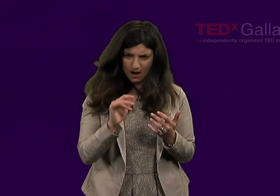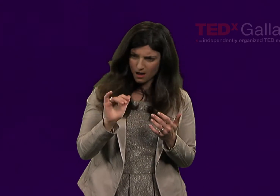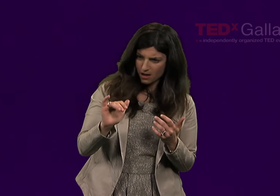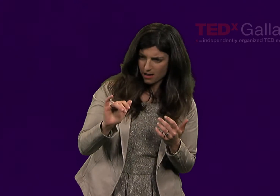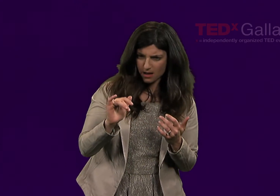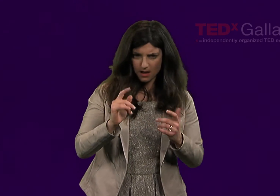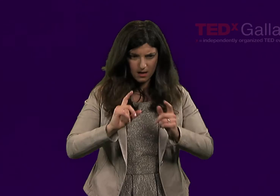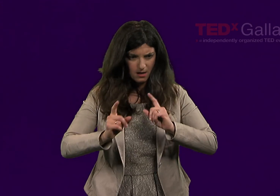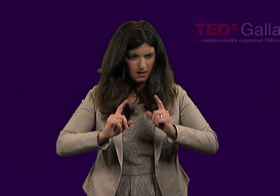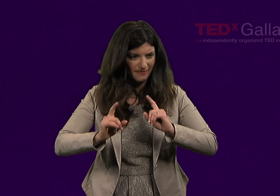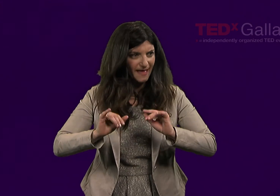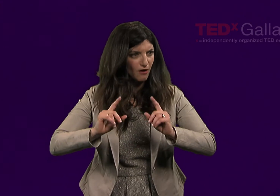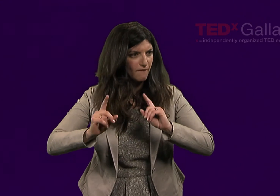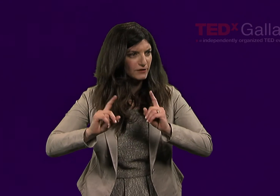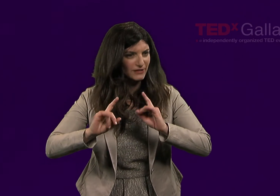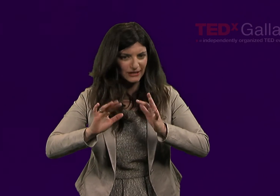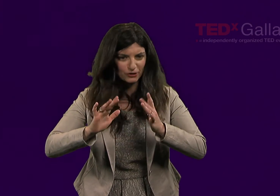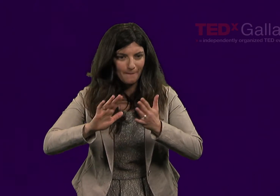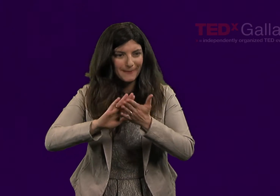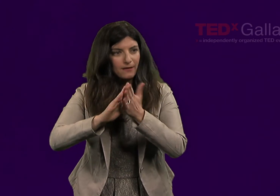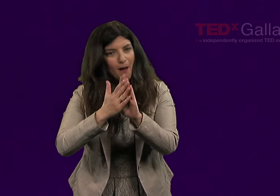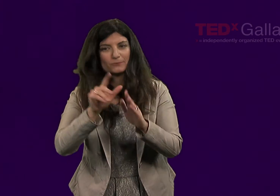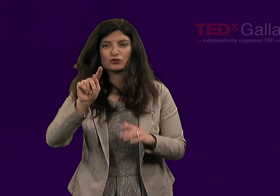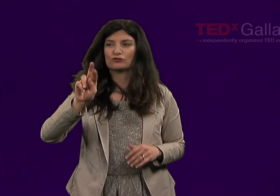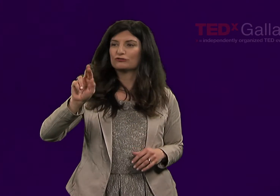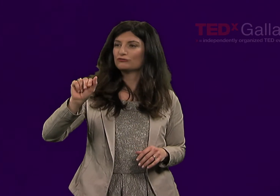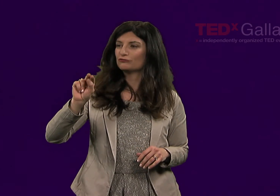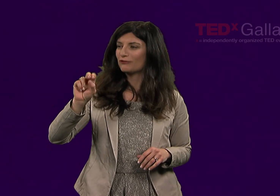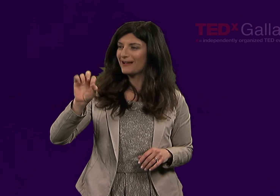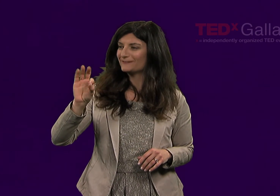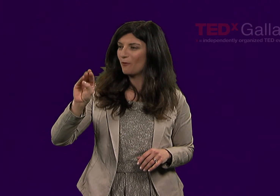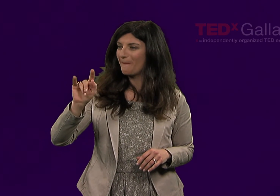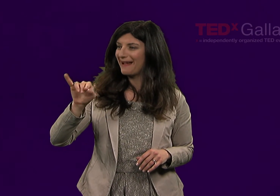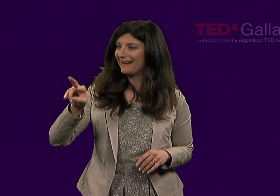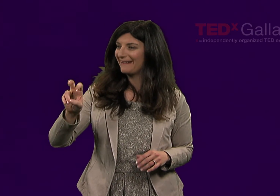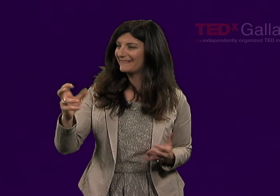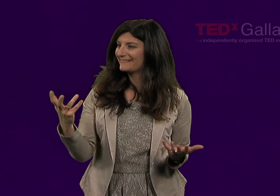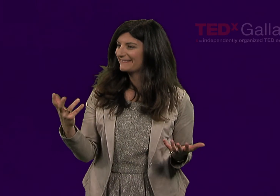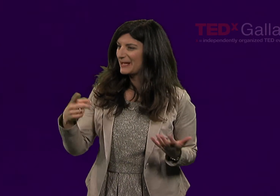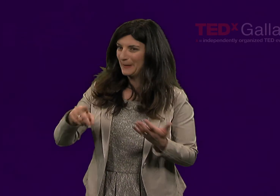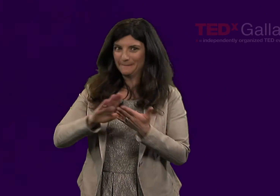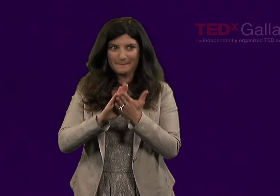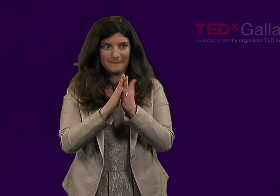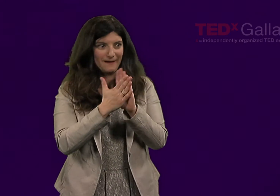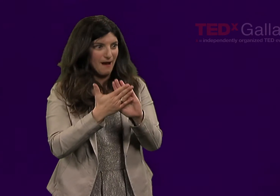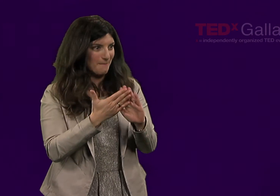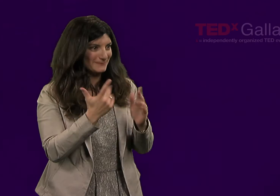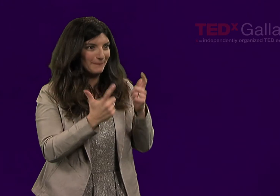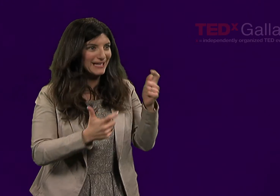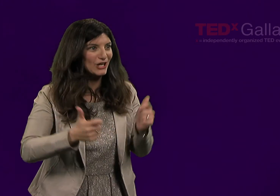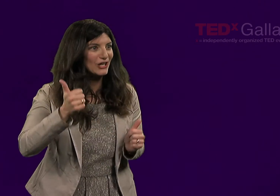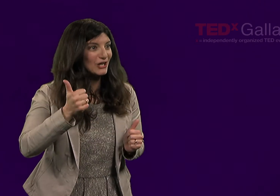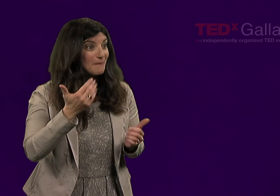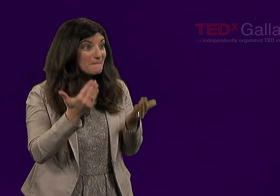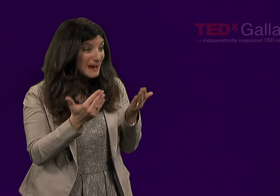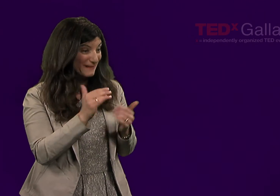that's the beginning of a conversation: a conversation that can lead to transformation, to bigger gifts, to bigger things that are to come,